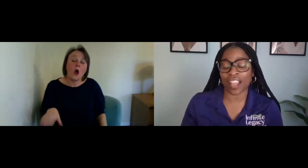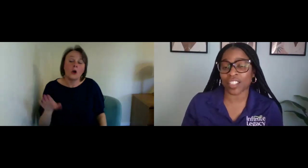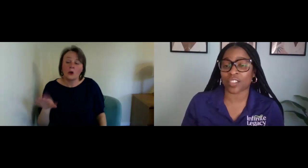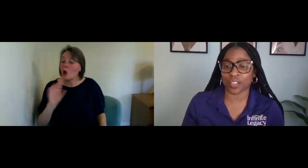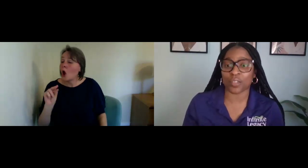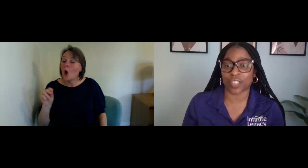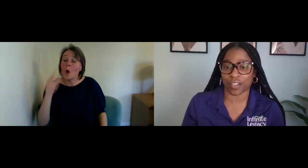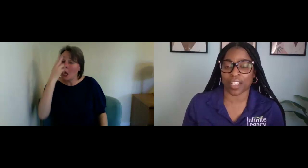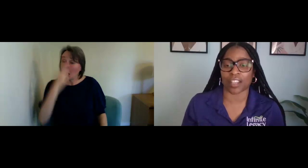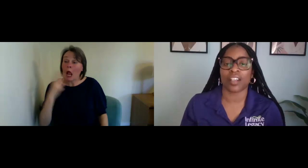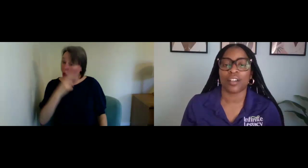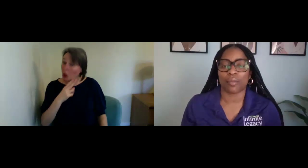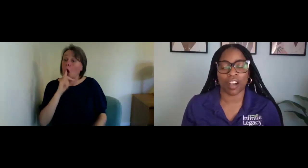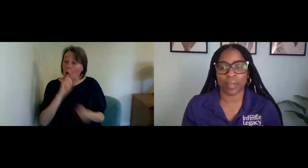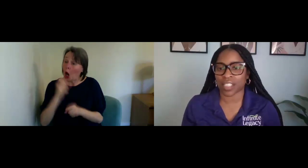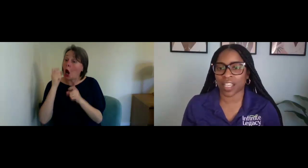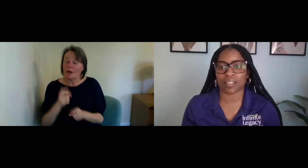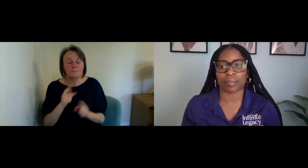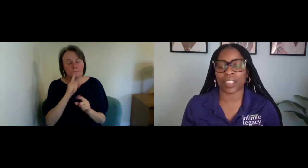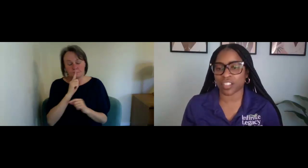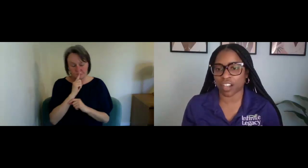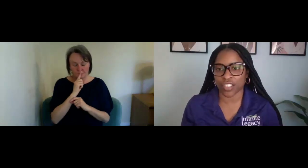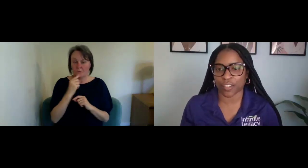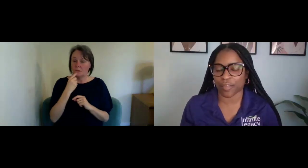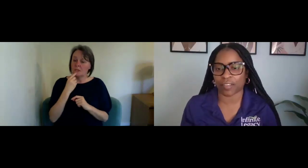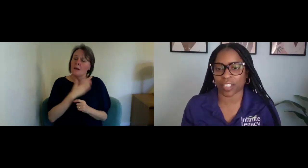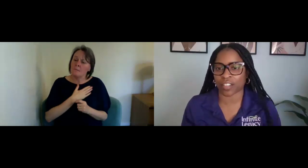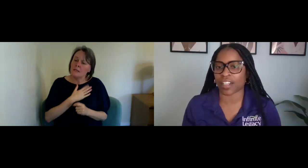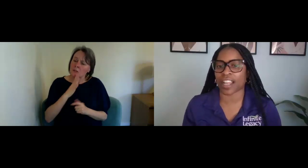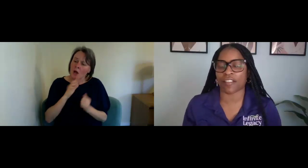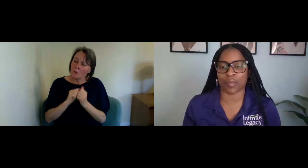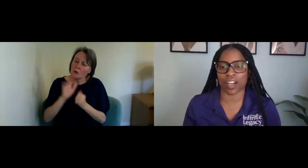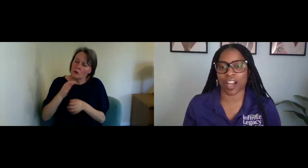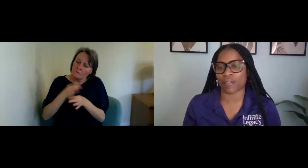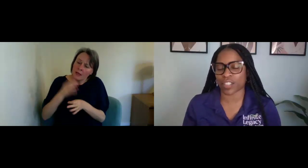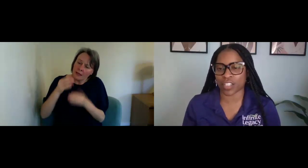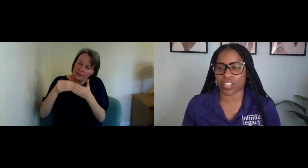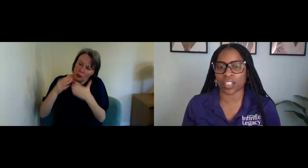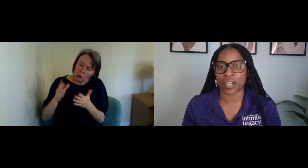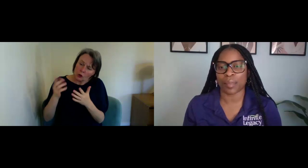Catholics do donate. We always say, please talk to your faith leader and have a conversation.